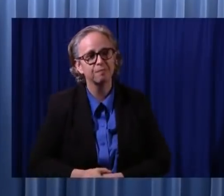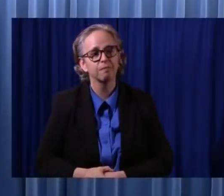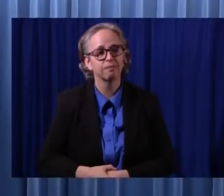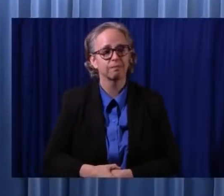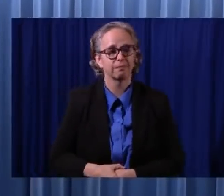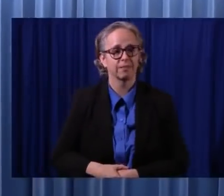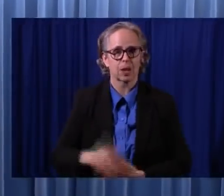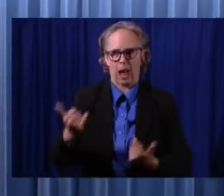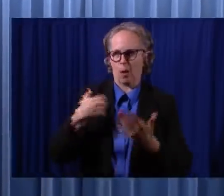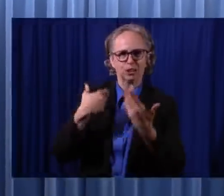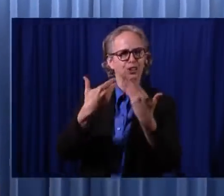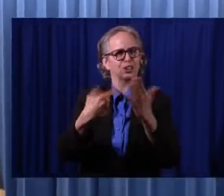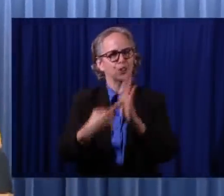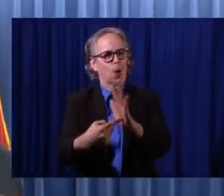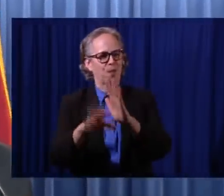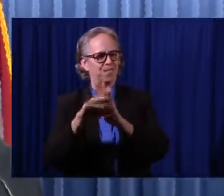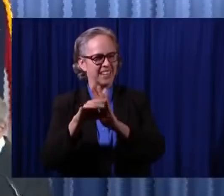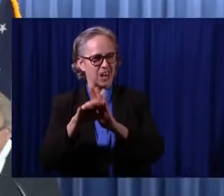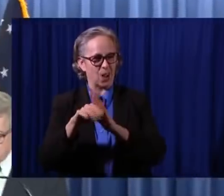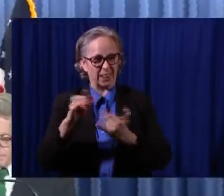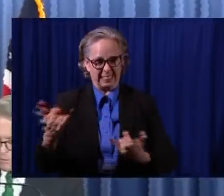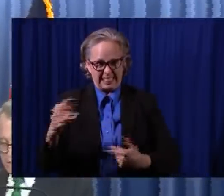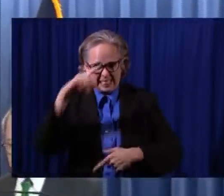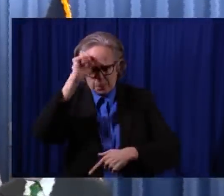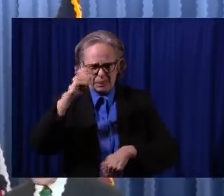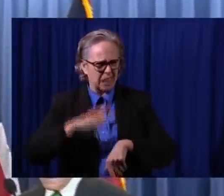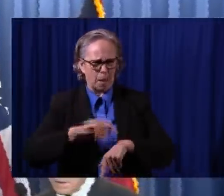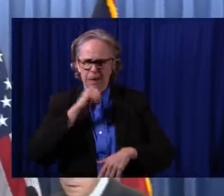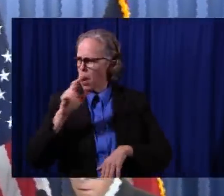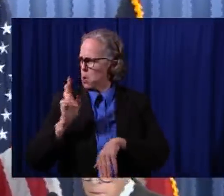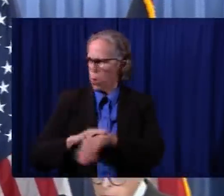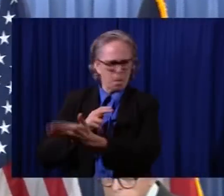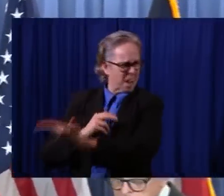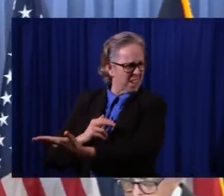CALL 86 SIX THREE HUNGRY OR GO